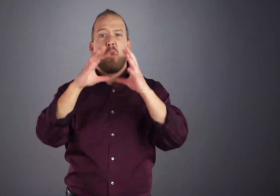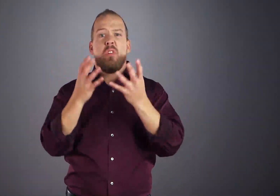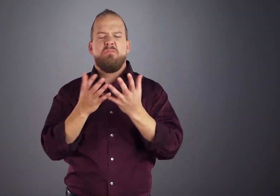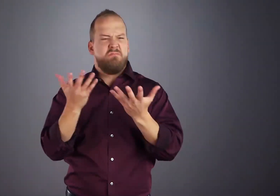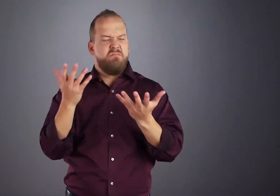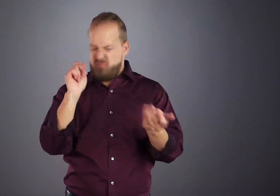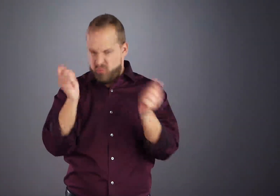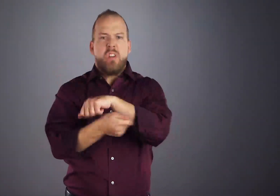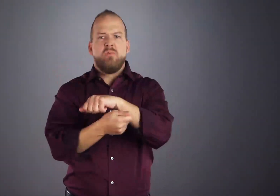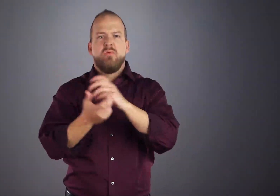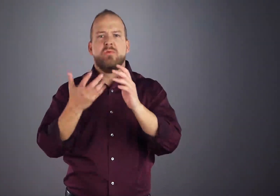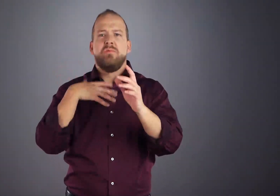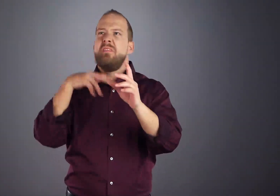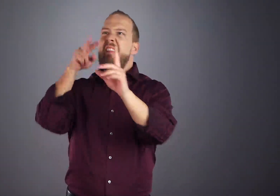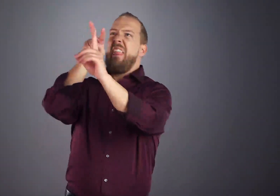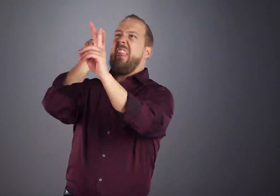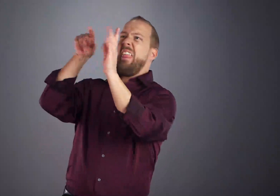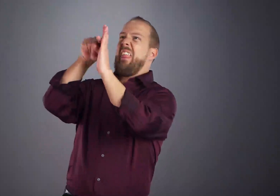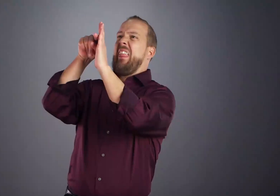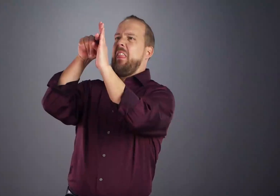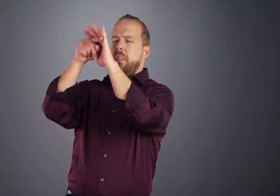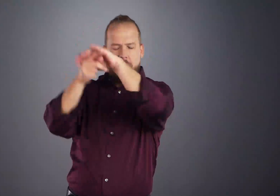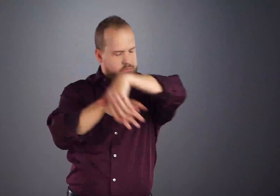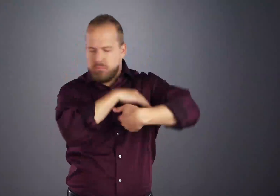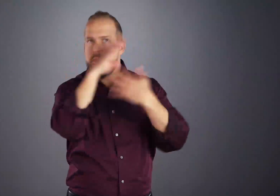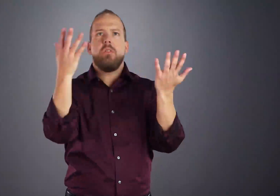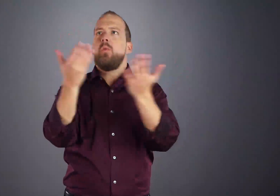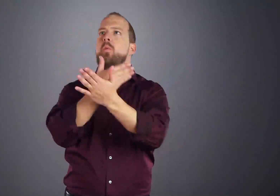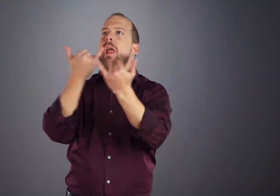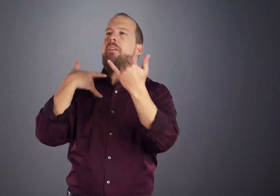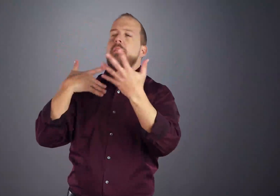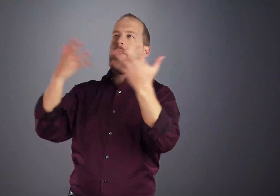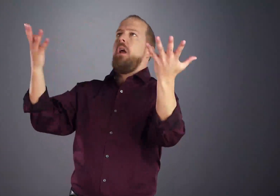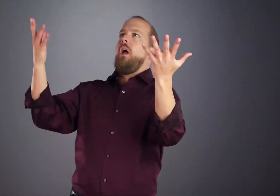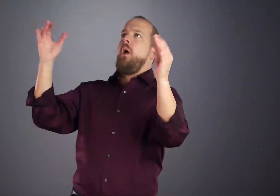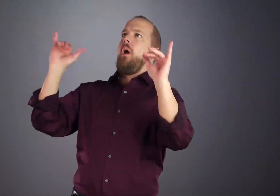A new world came into view.